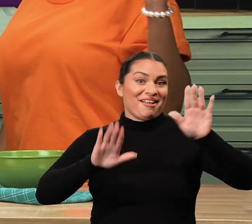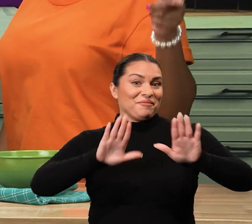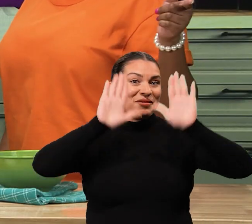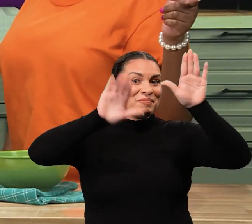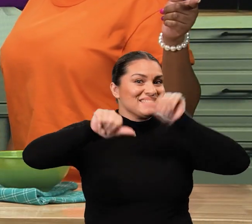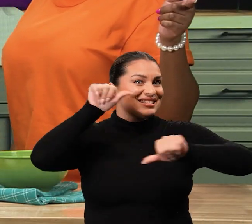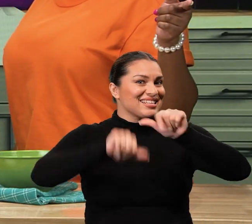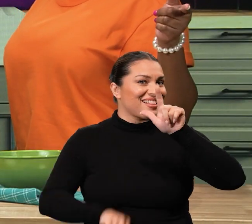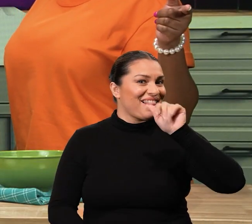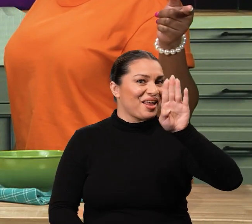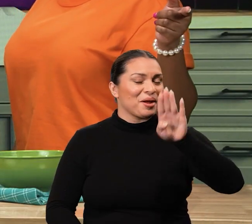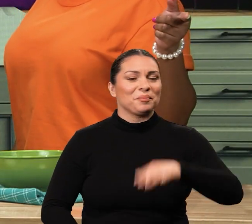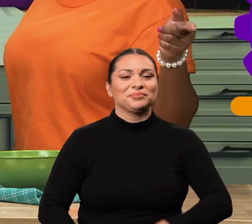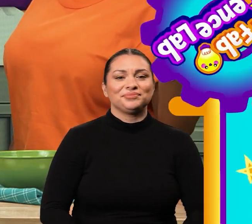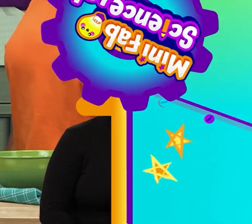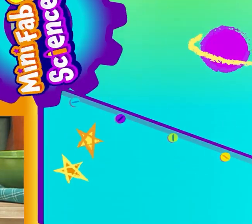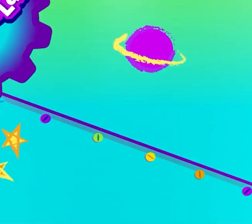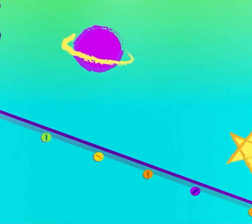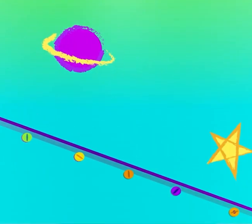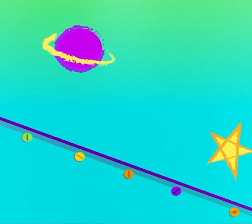It's time to head to the Minifab Science Lab.